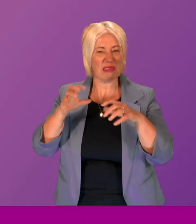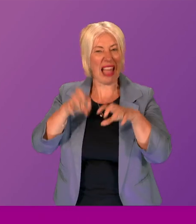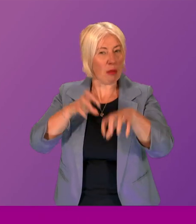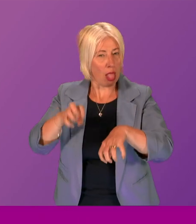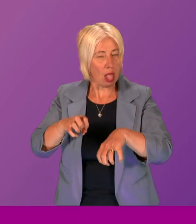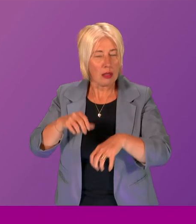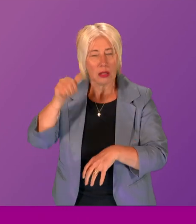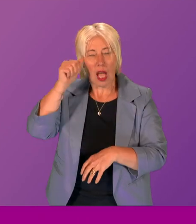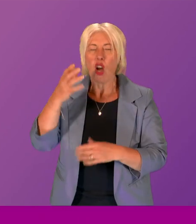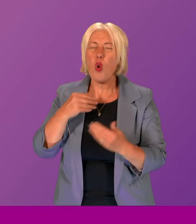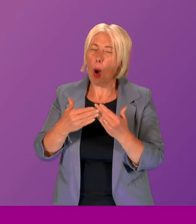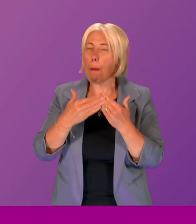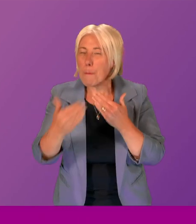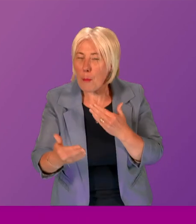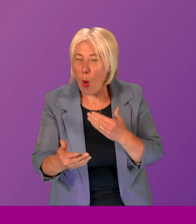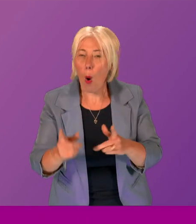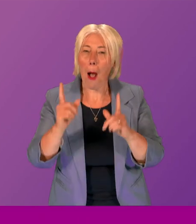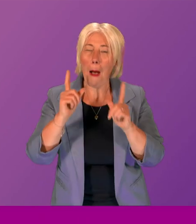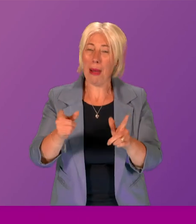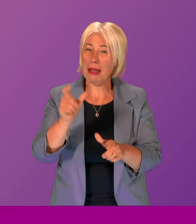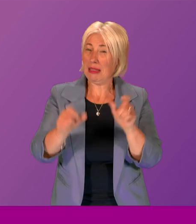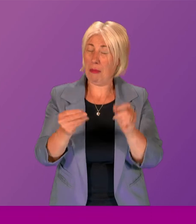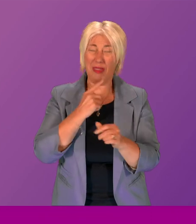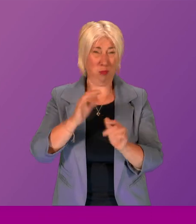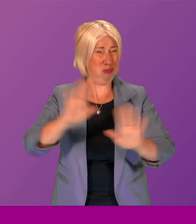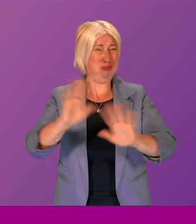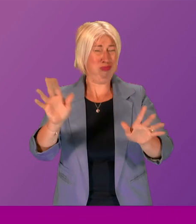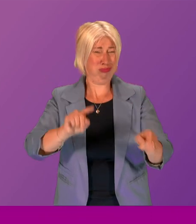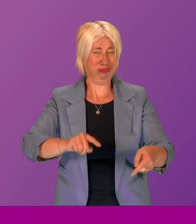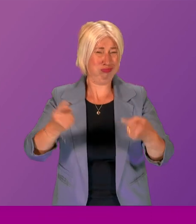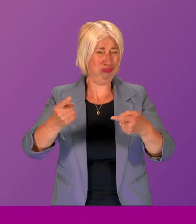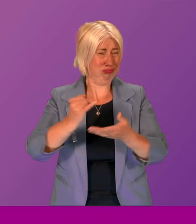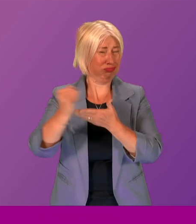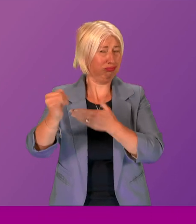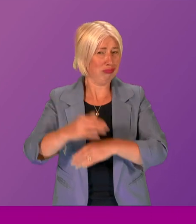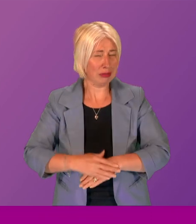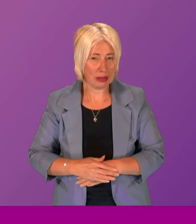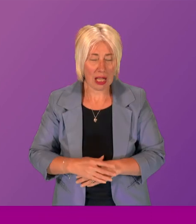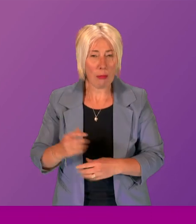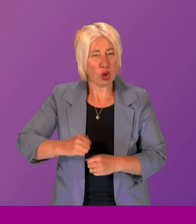but vested interests say that it is already too radical. How has the Scottish Government sought